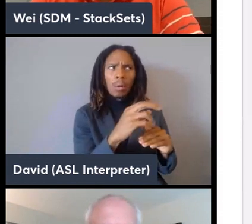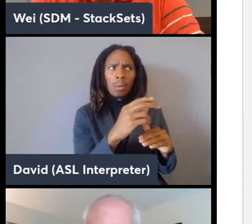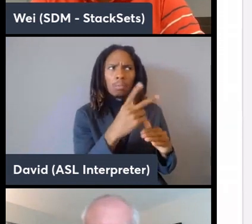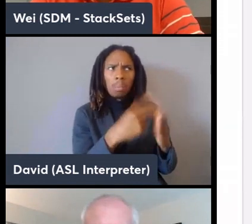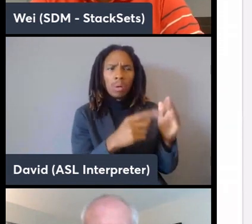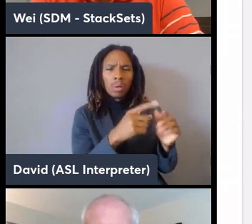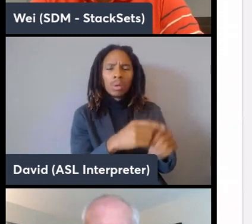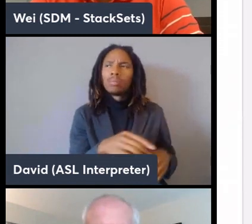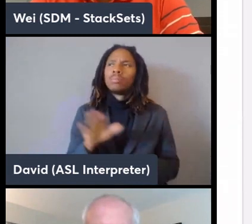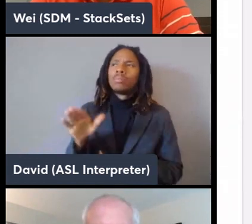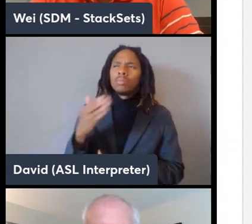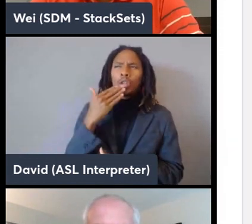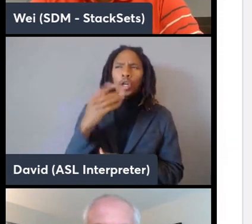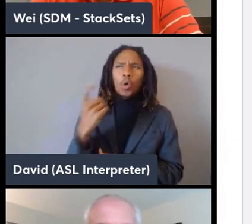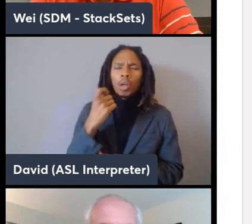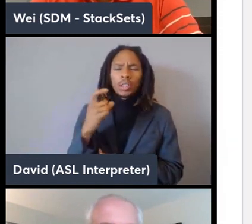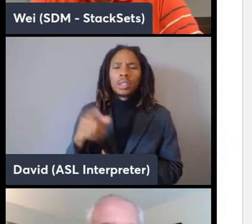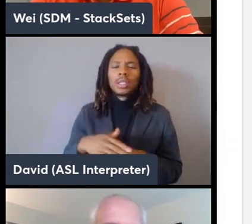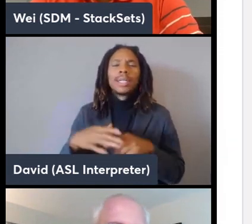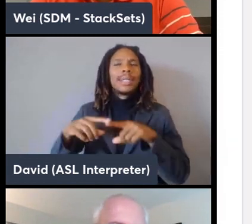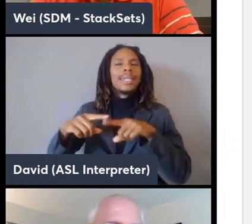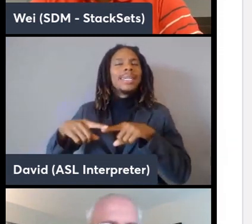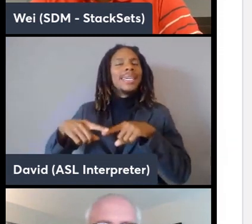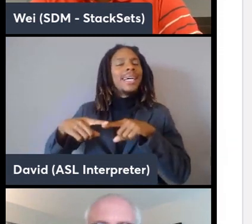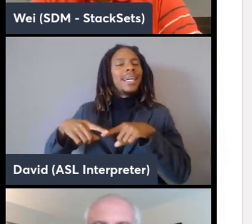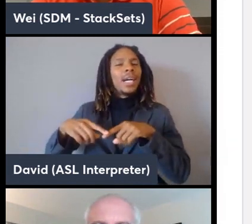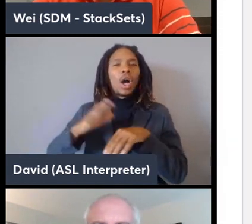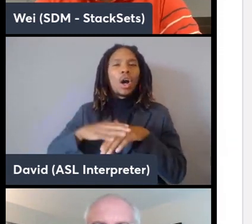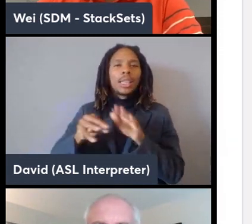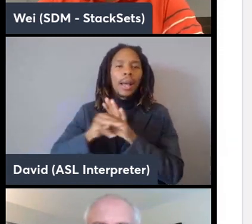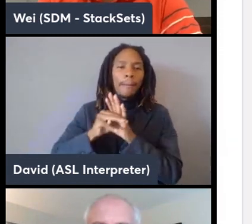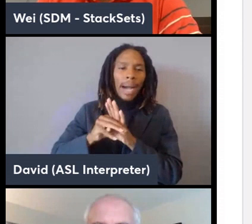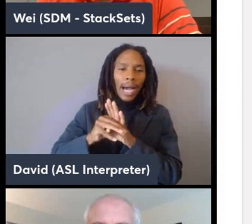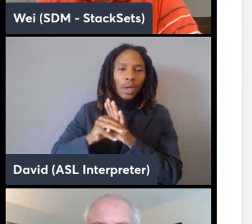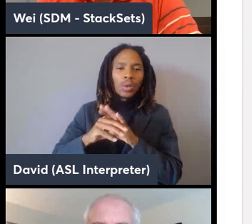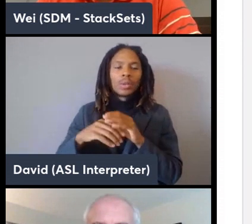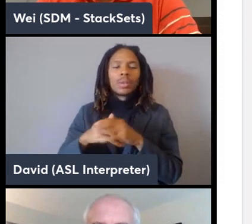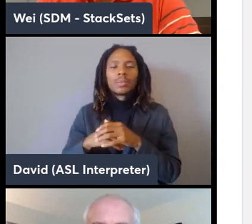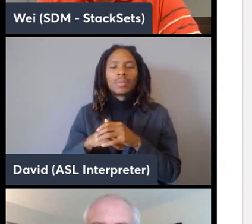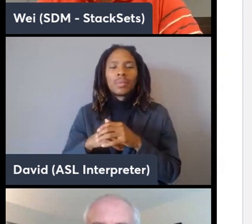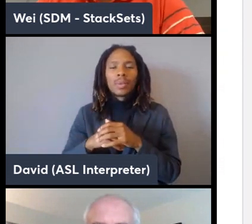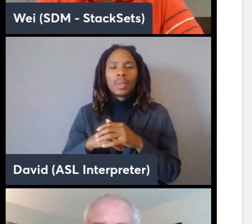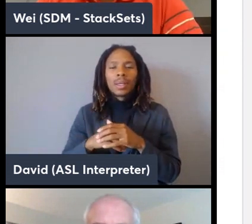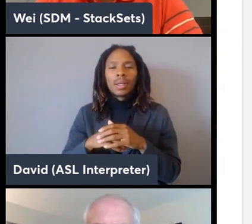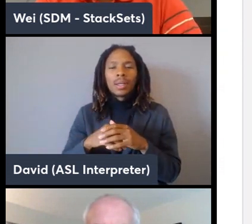That's a good question. So it depends on the model. So in the self-serviced permission,